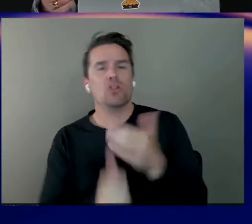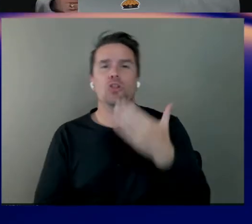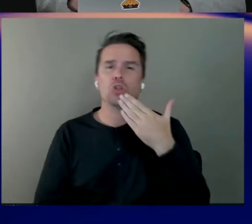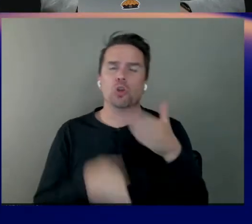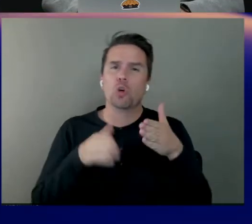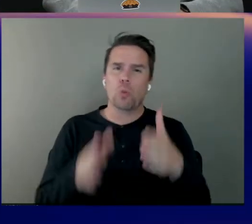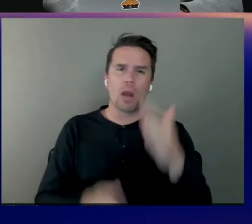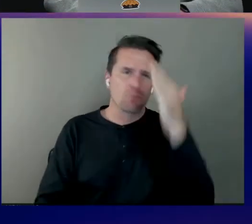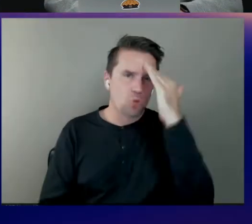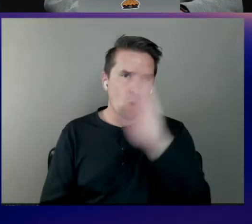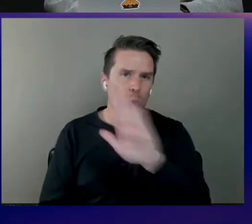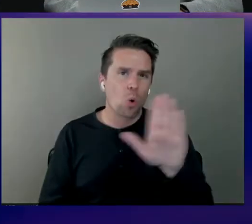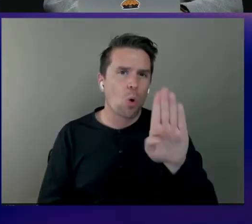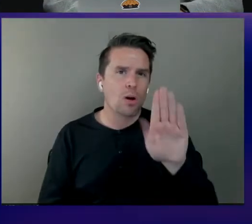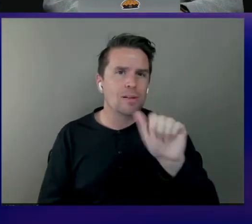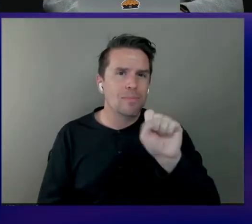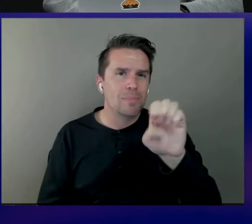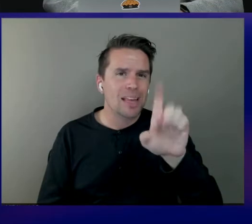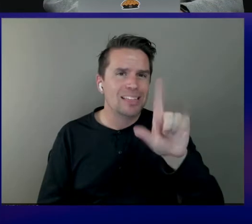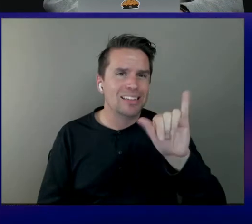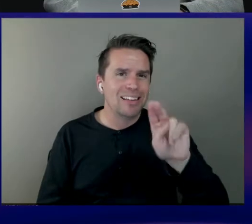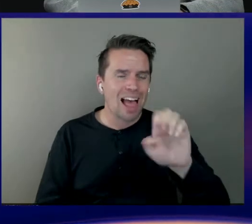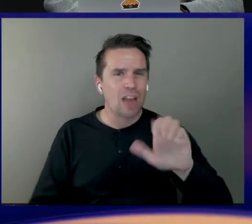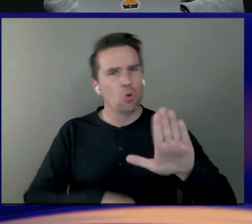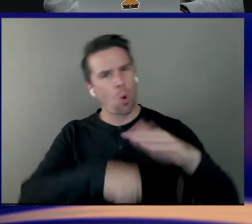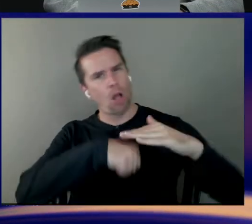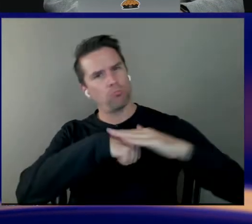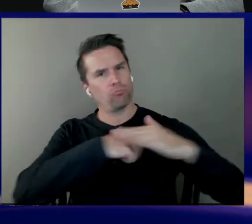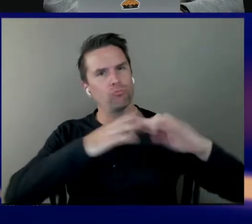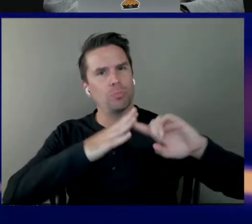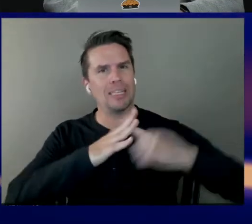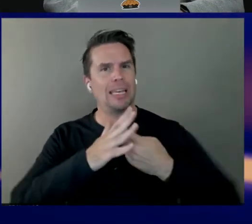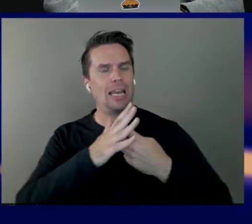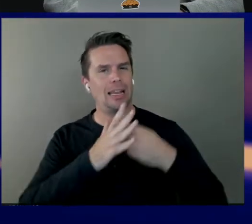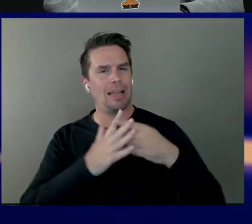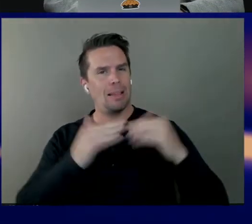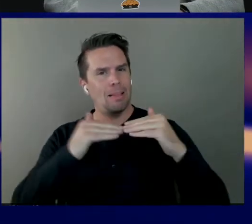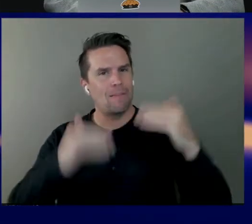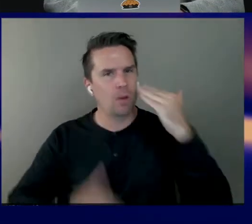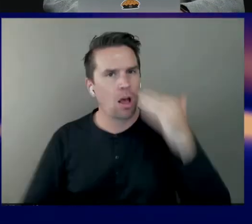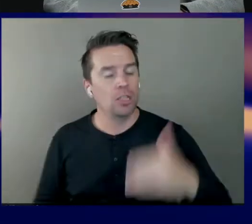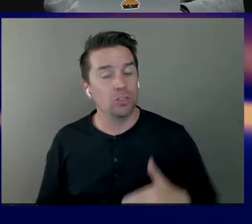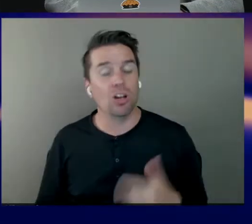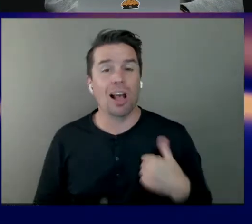and take that assessment, and I can go in and actually show you this too is, when you go in